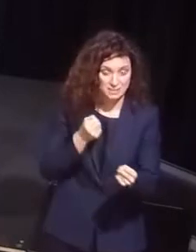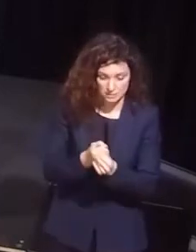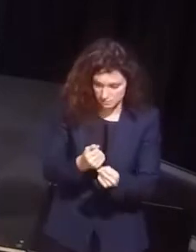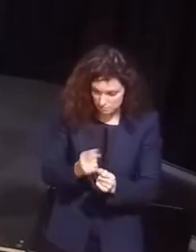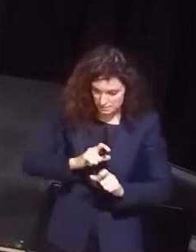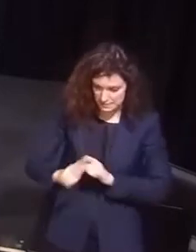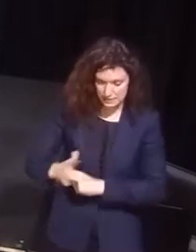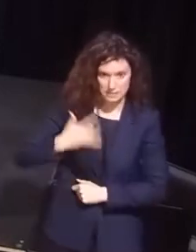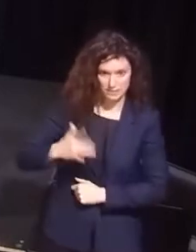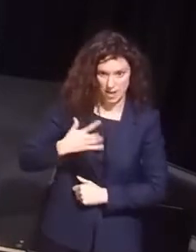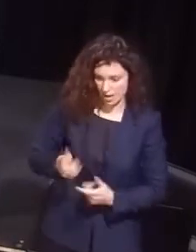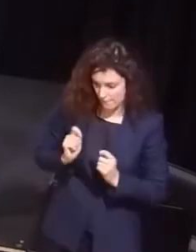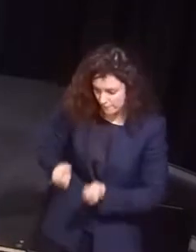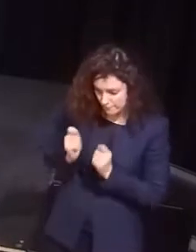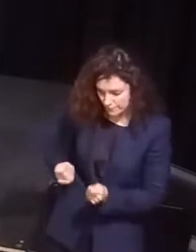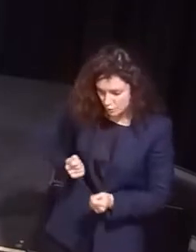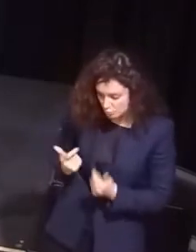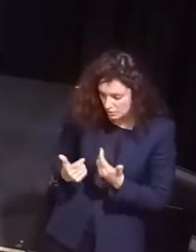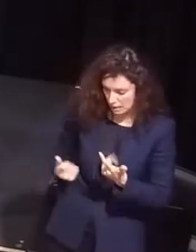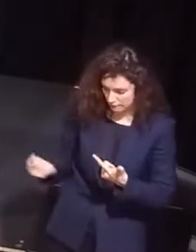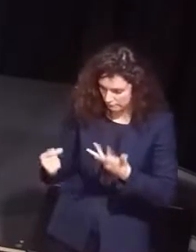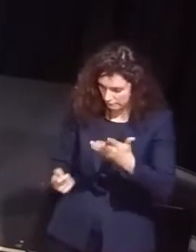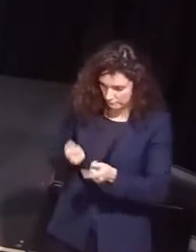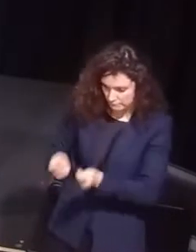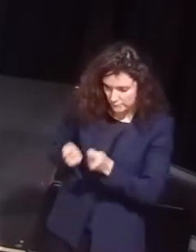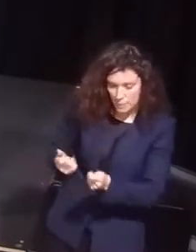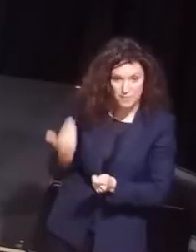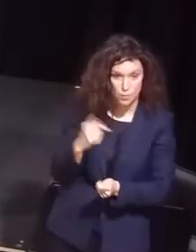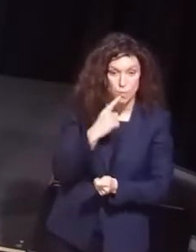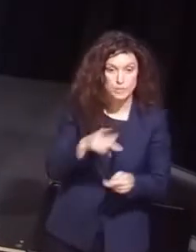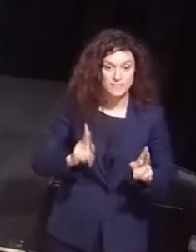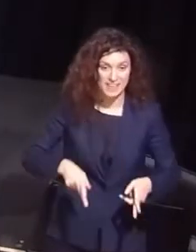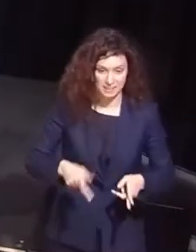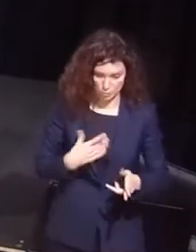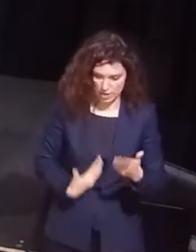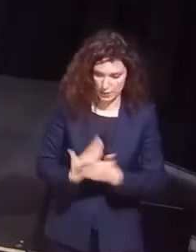that previously would have killed them. Two priorities followed survival,